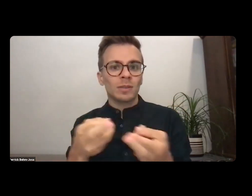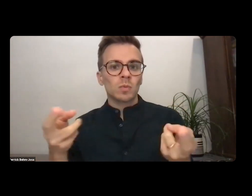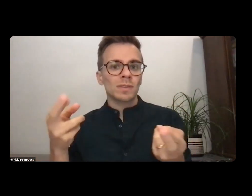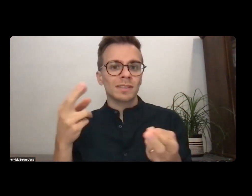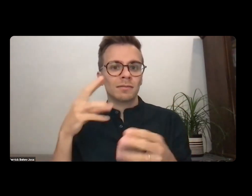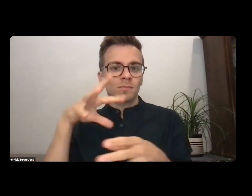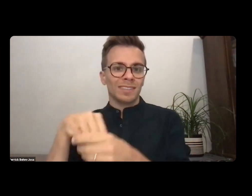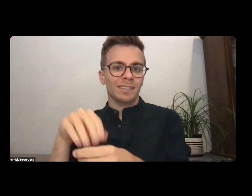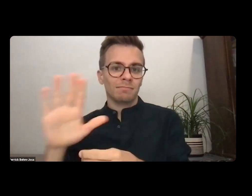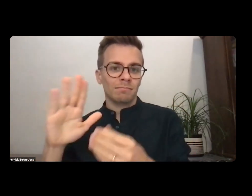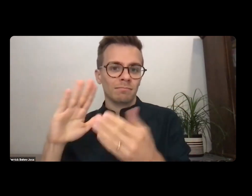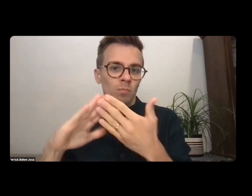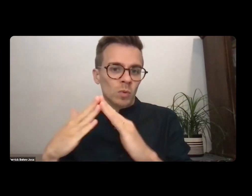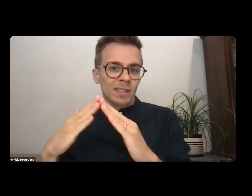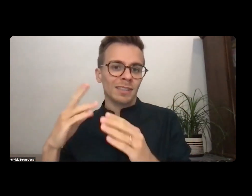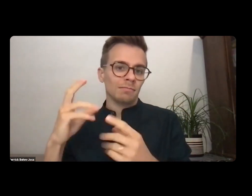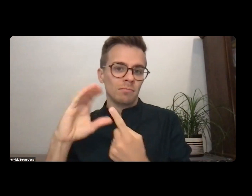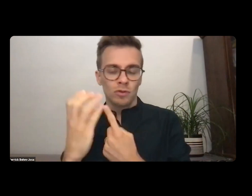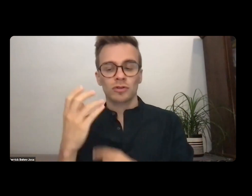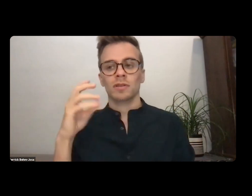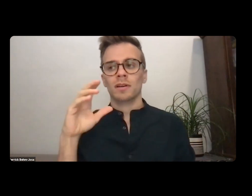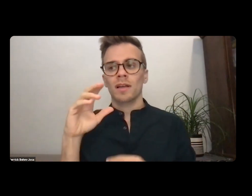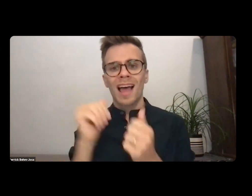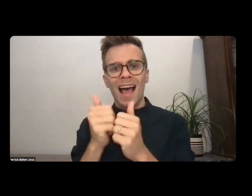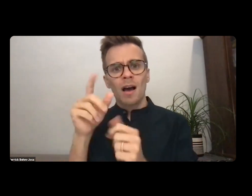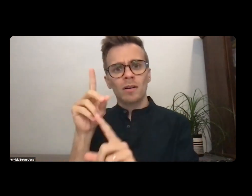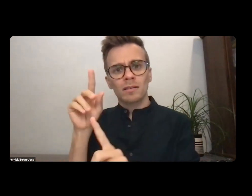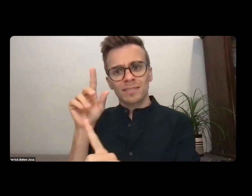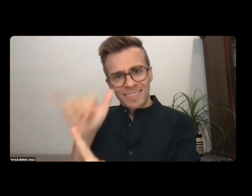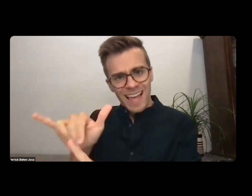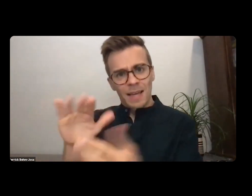Some cultures have limited resources within their own communities and culture.